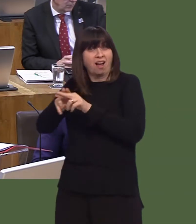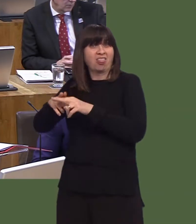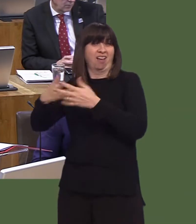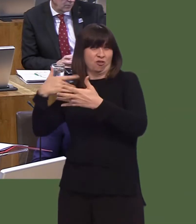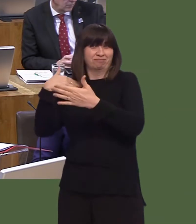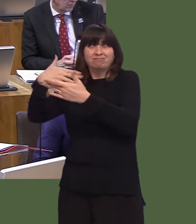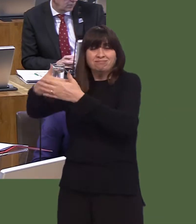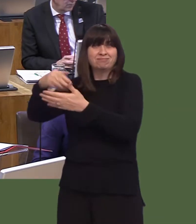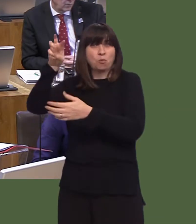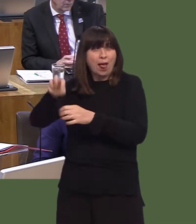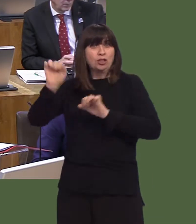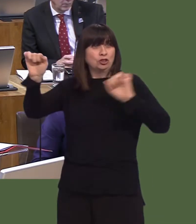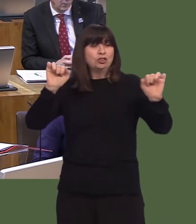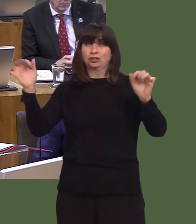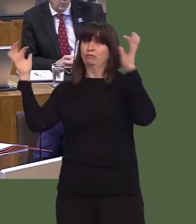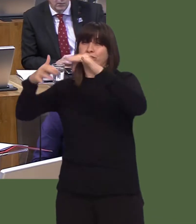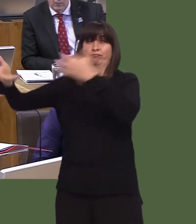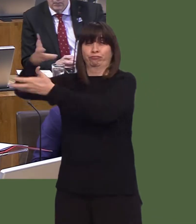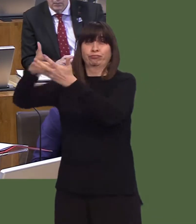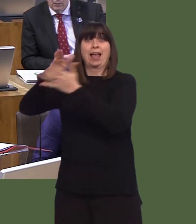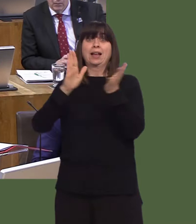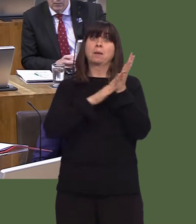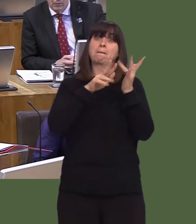want to help us, and, of course, we've just opened a new office in Montreal.